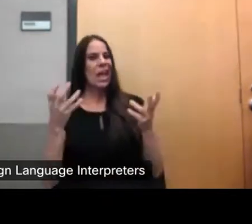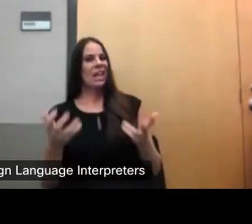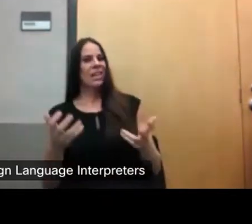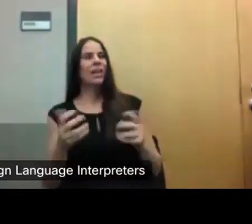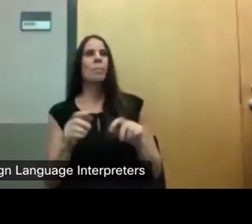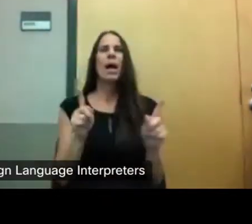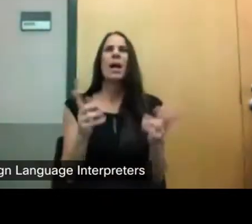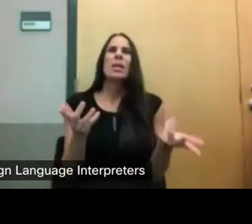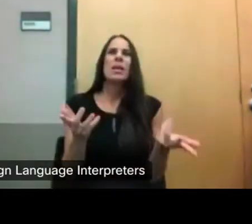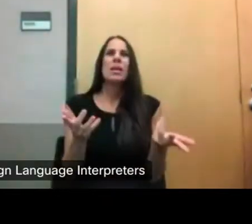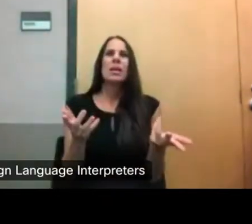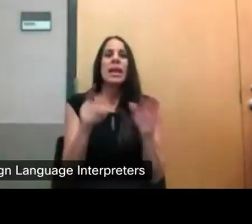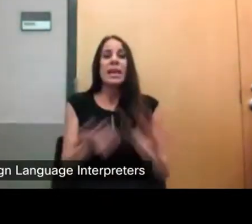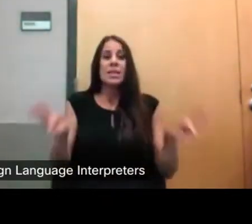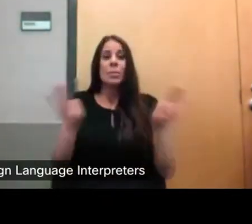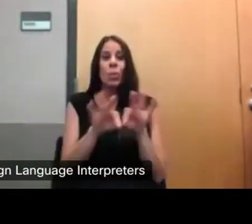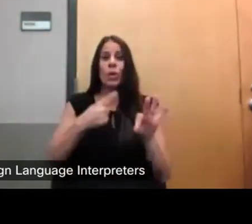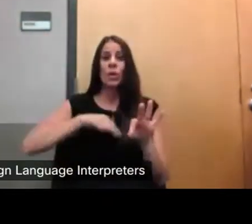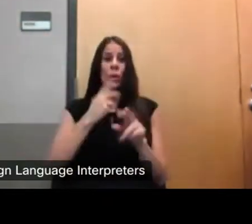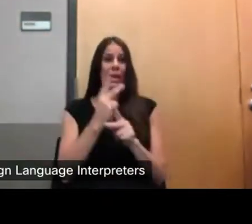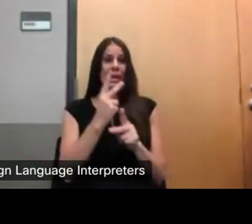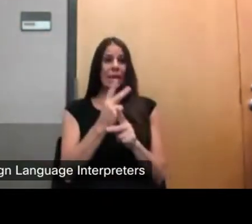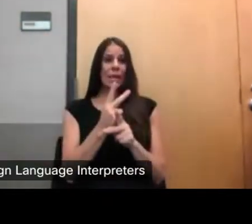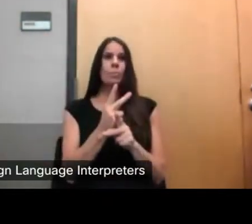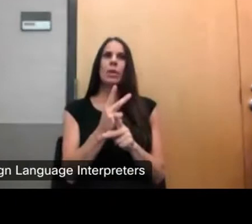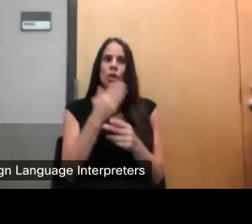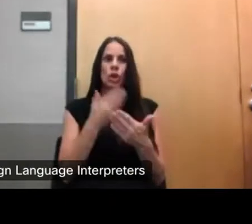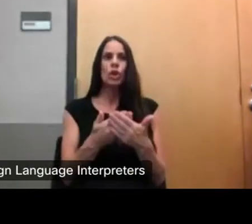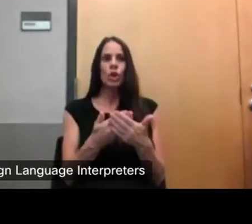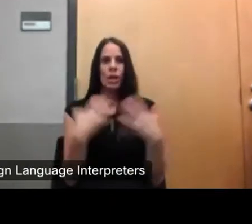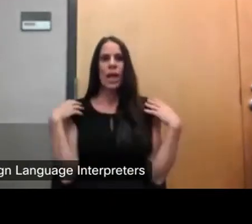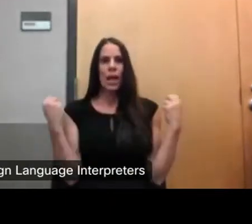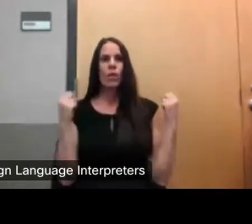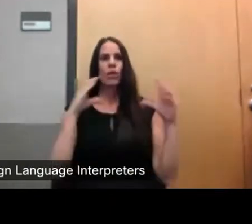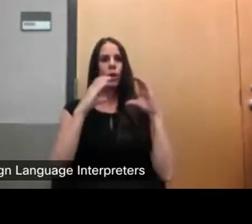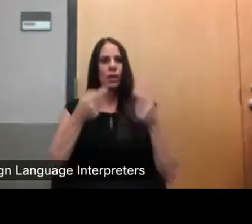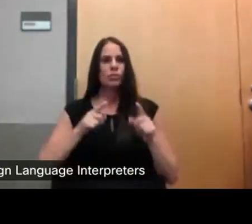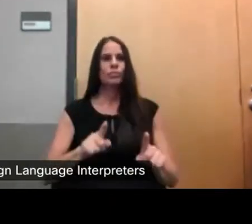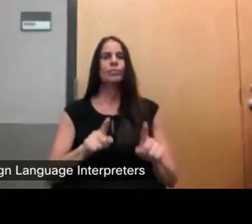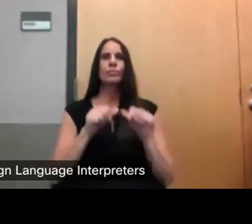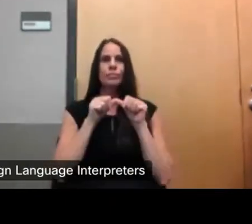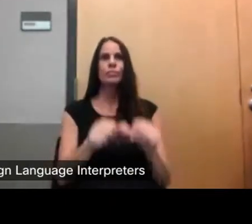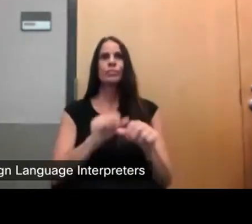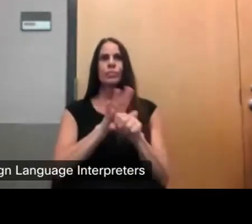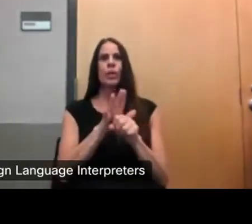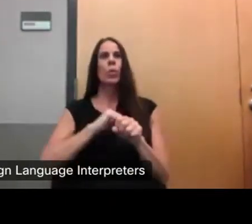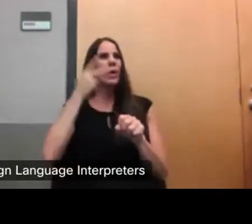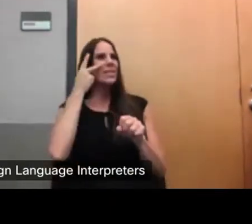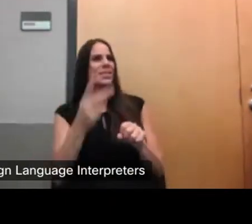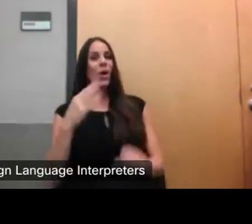like, solid scientific information through the entire pandemic. So, I think we saw the benefits of it. We certainly saw the weaknesses of it too,